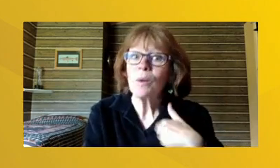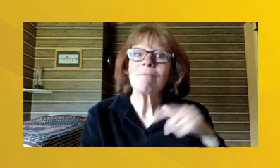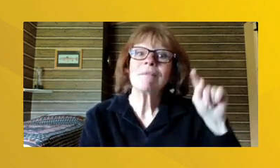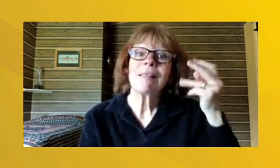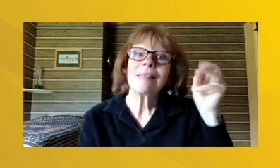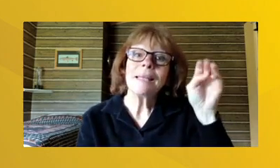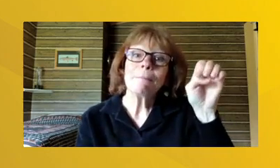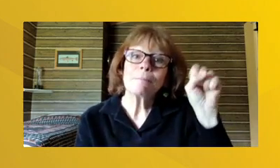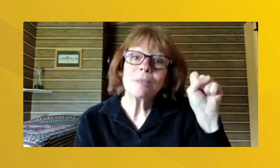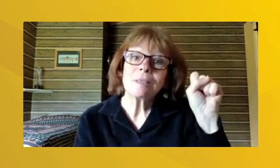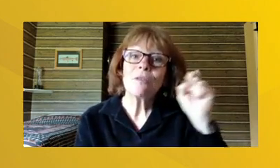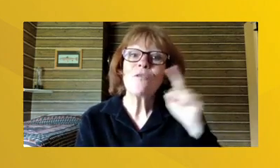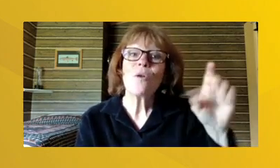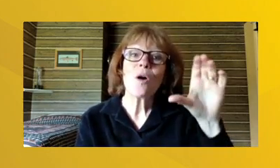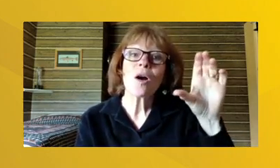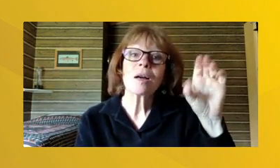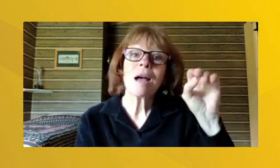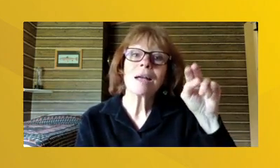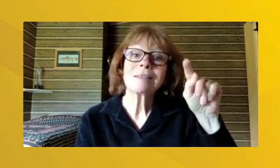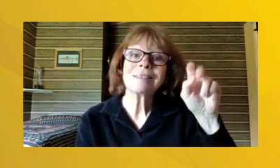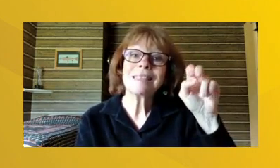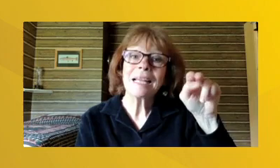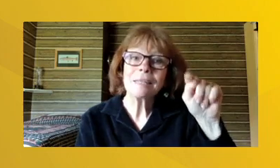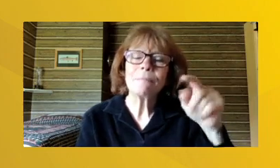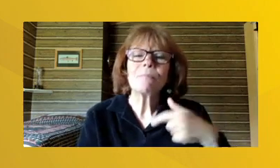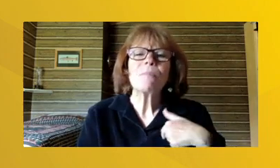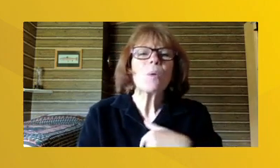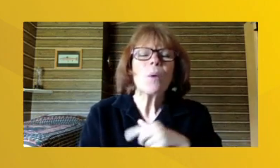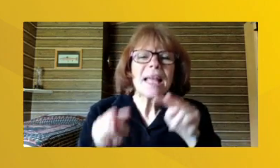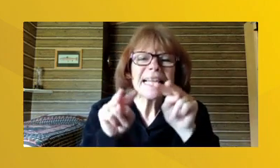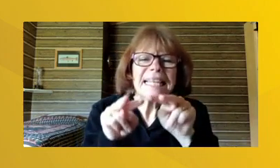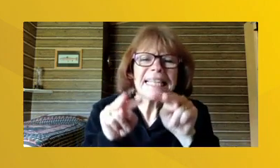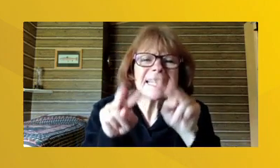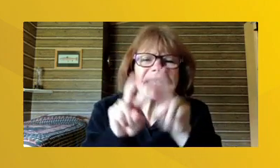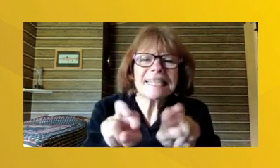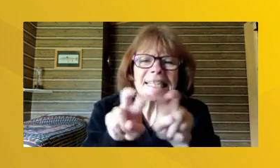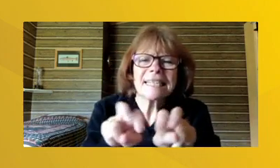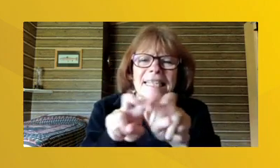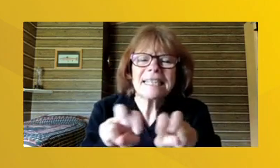We develop them by analyzing our units collections and expertise against standard early childhood